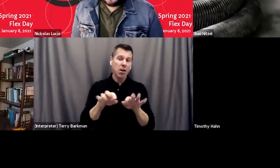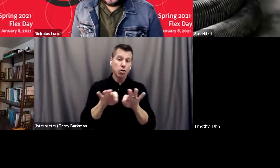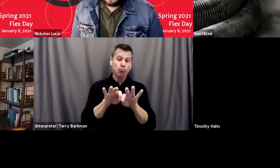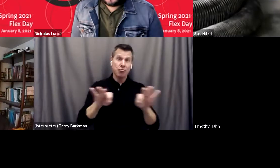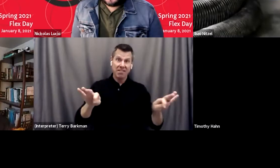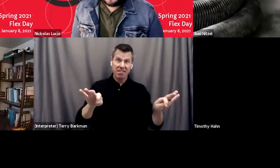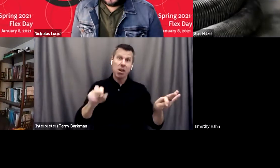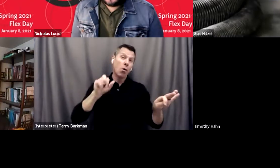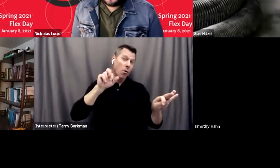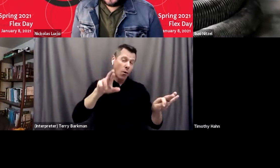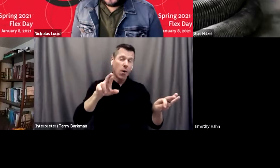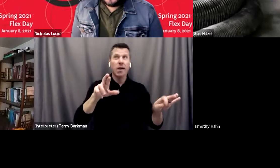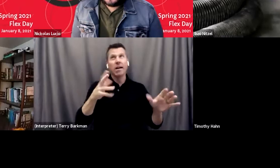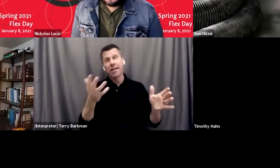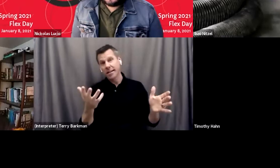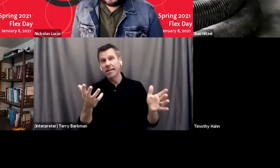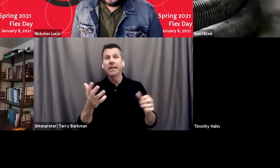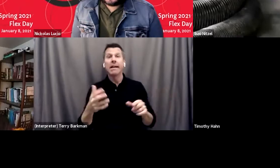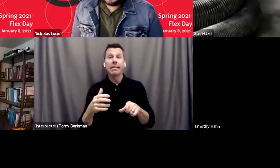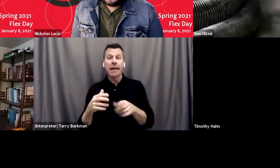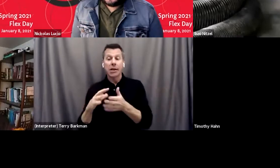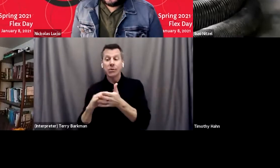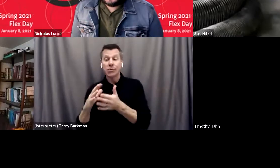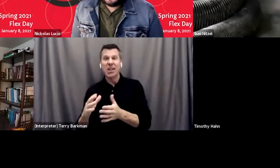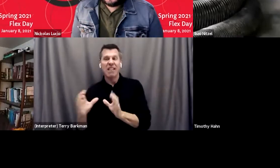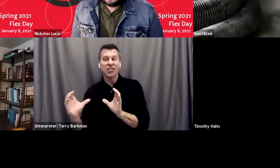consideration students who earn Certificate of achievements?